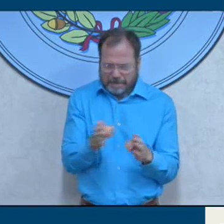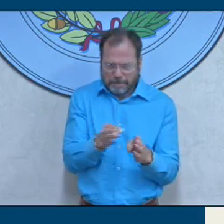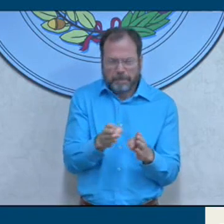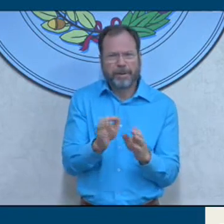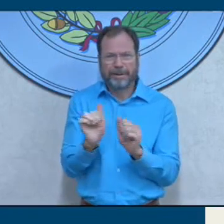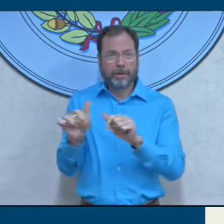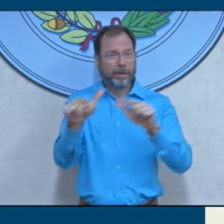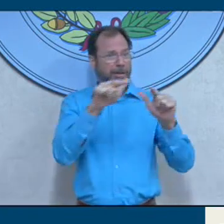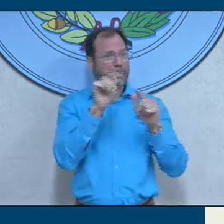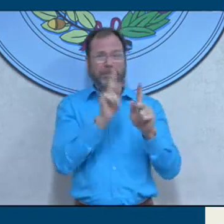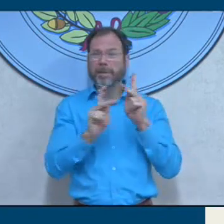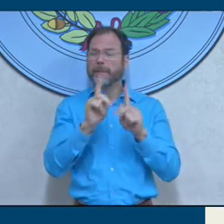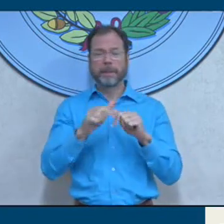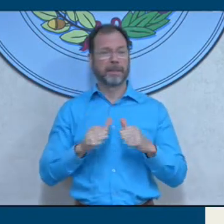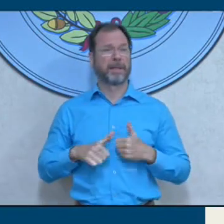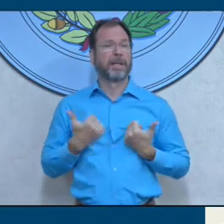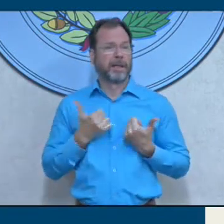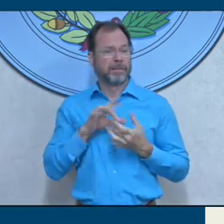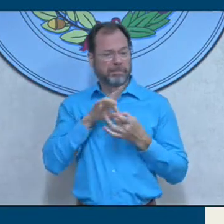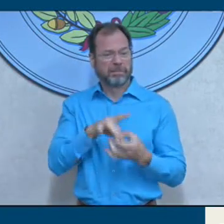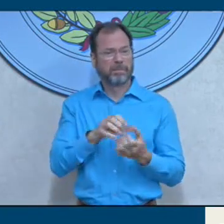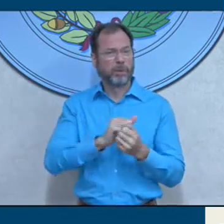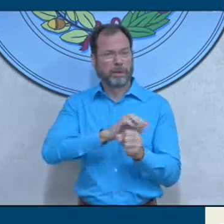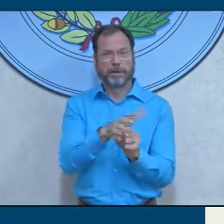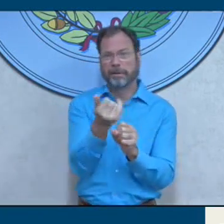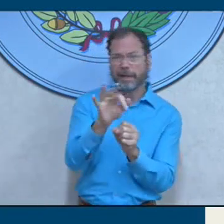MIDDLE. OF A SHORT PERIOD OF